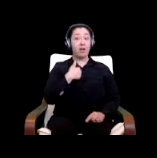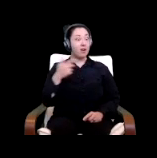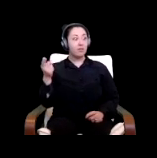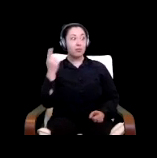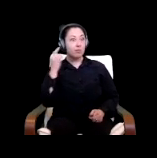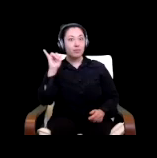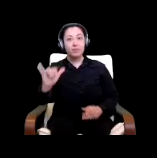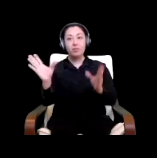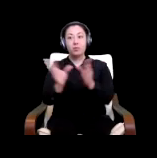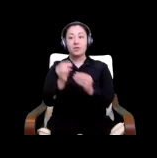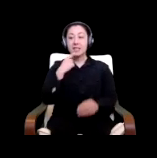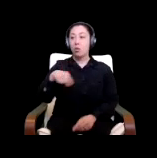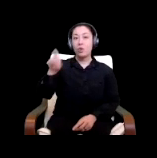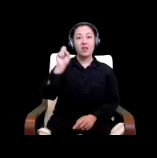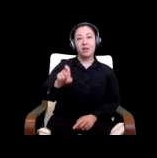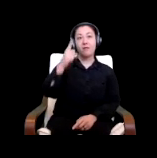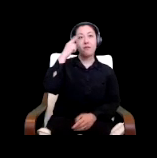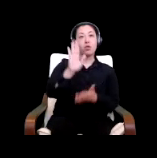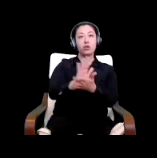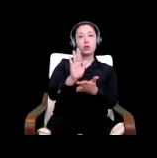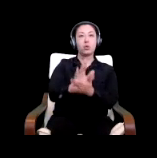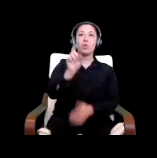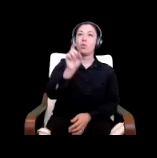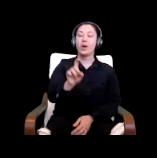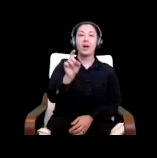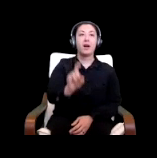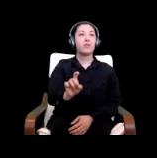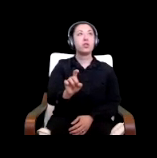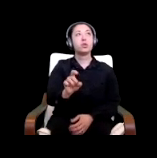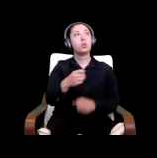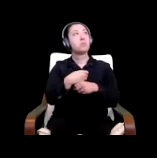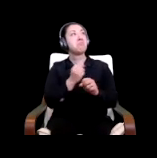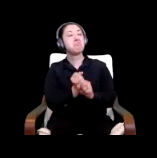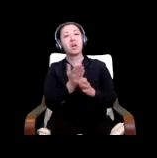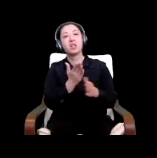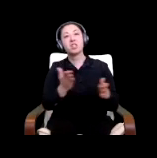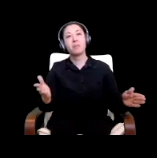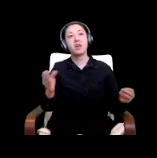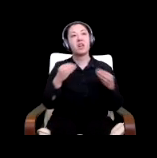we need to make something that provides an overview of the different educationally relevant